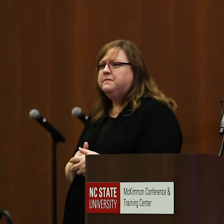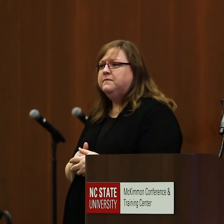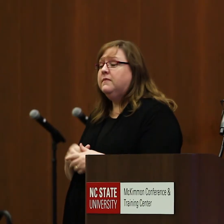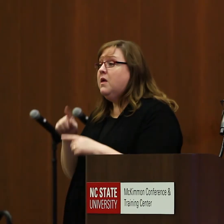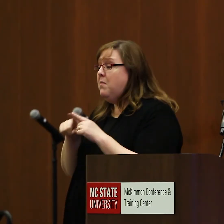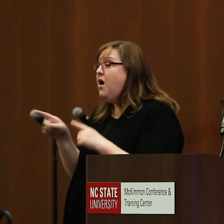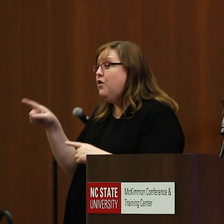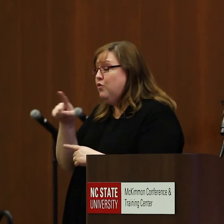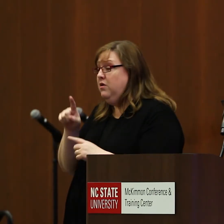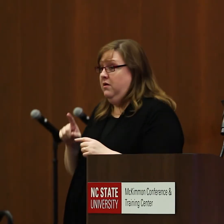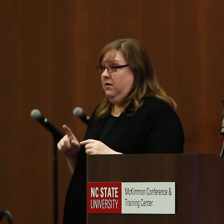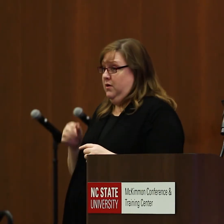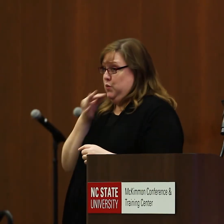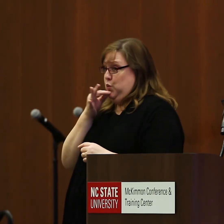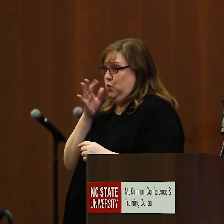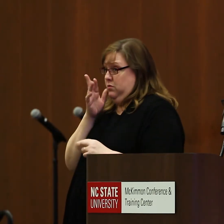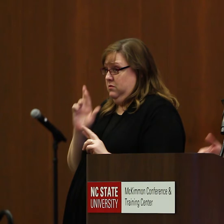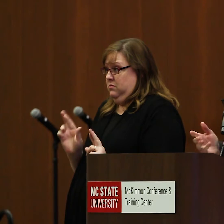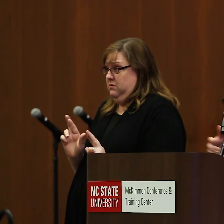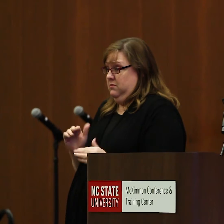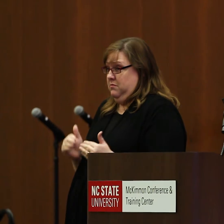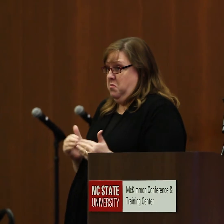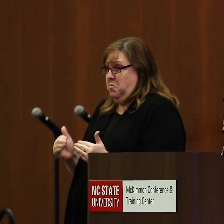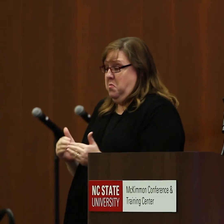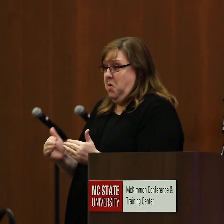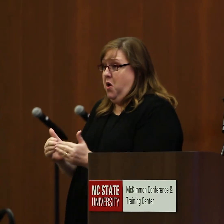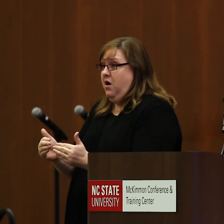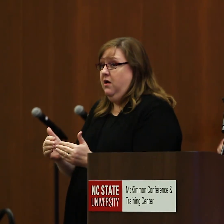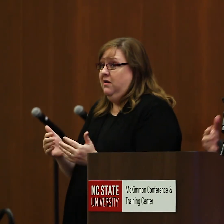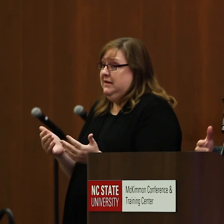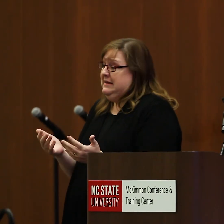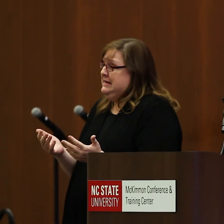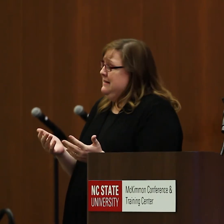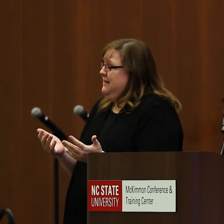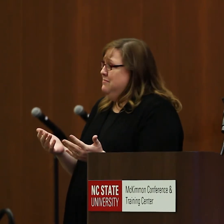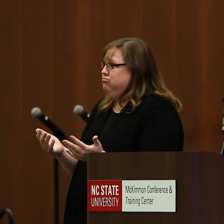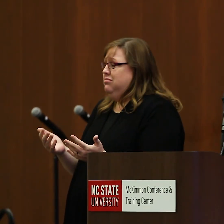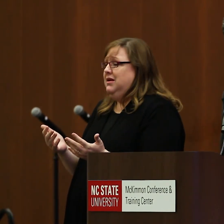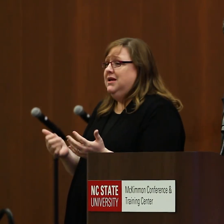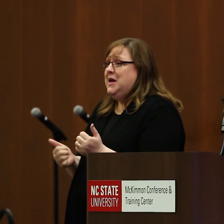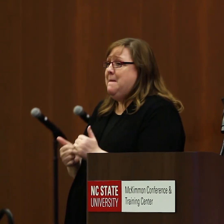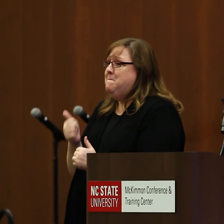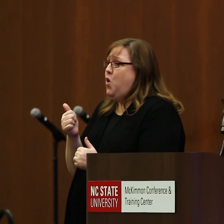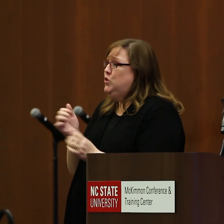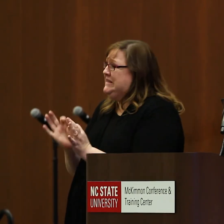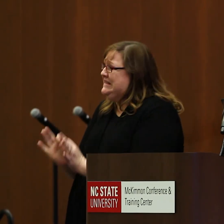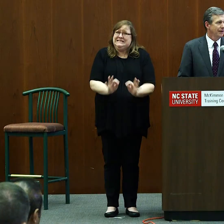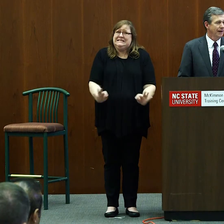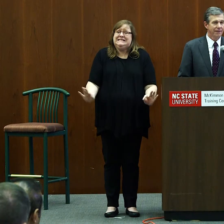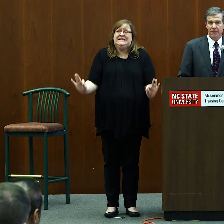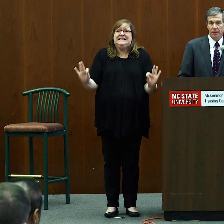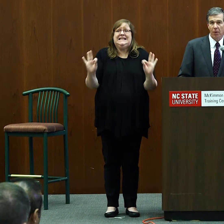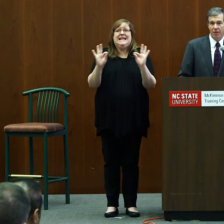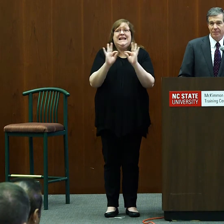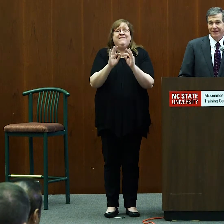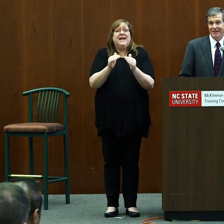to embark on probably the most significant step that the department has